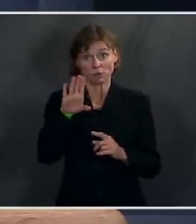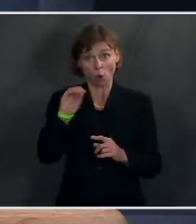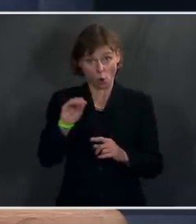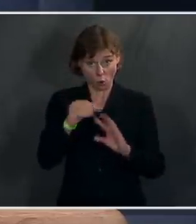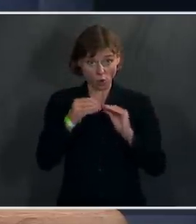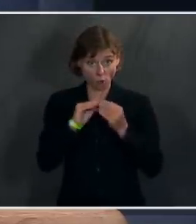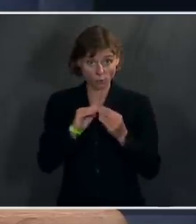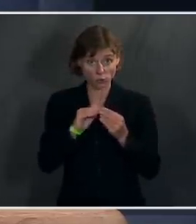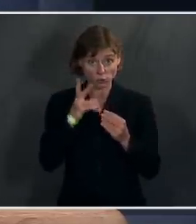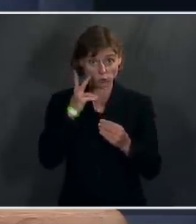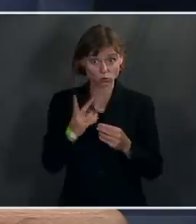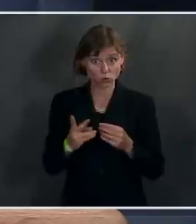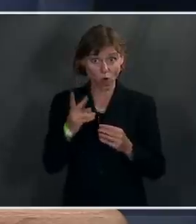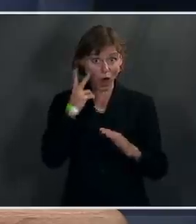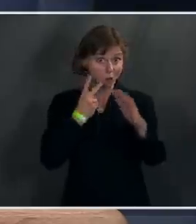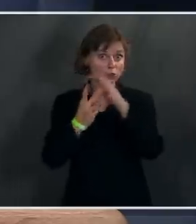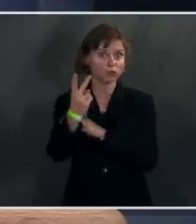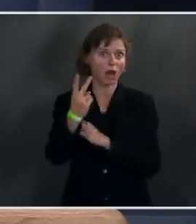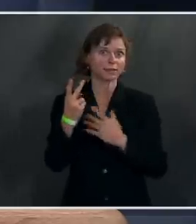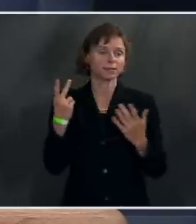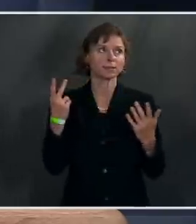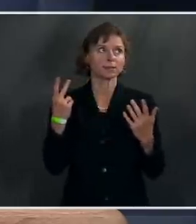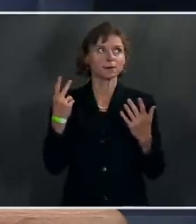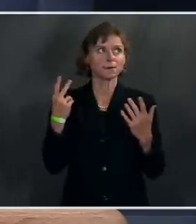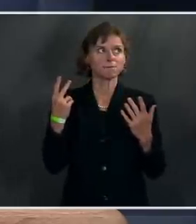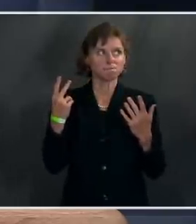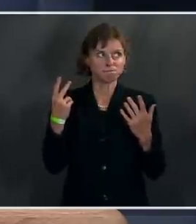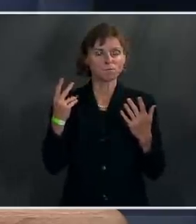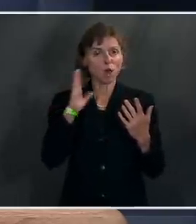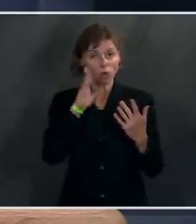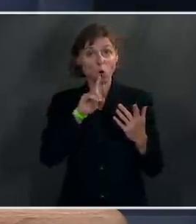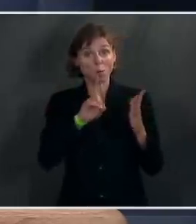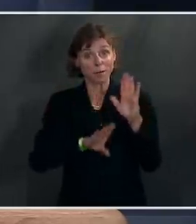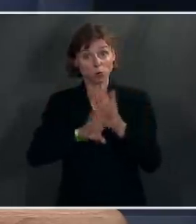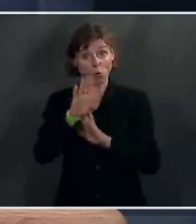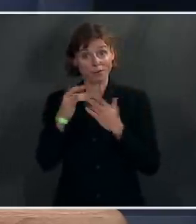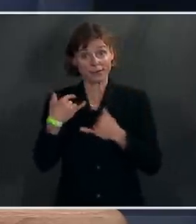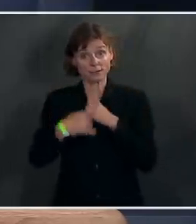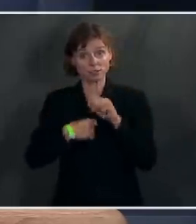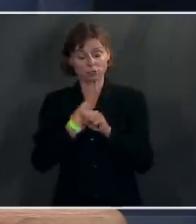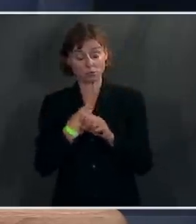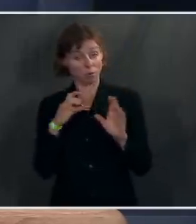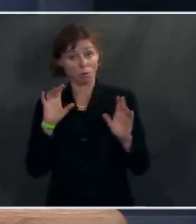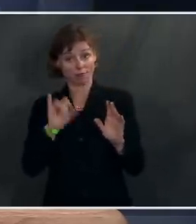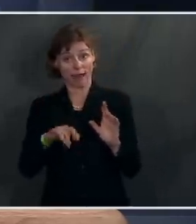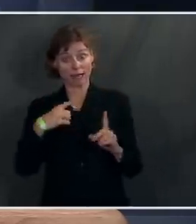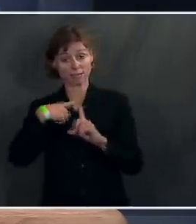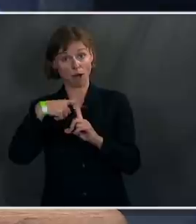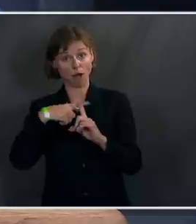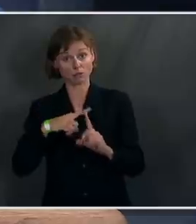which predicted projected, I should say, that there would be growth this year. That's obviously positive. But we're digging out of a massive hole.